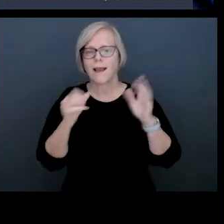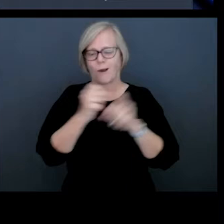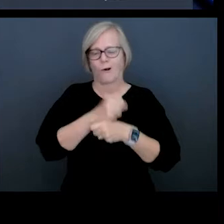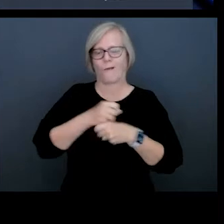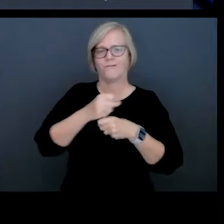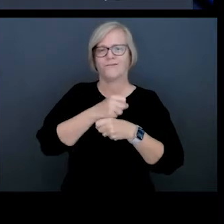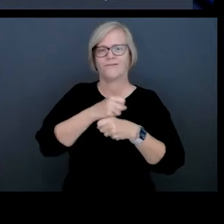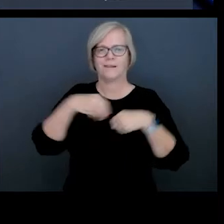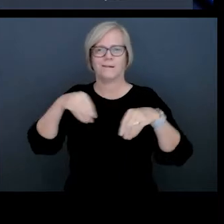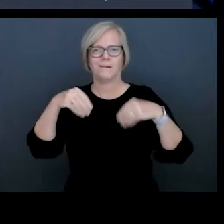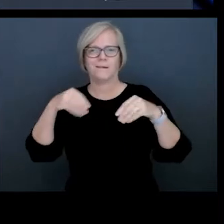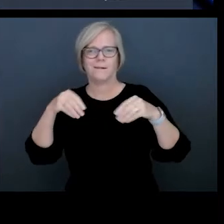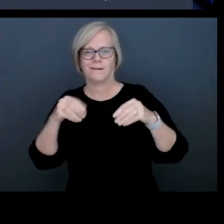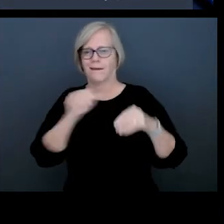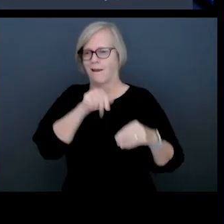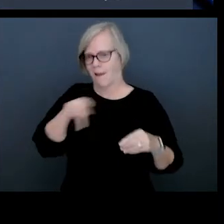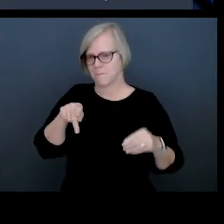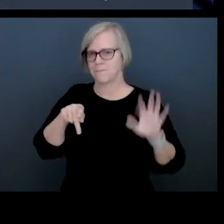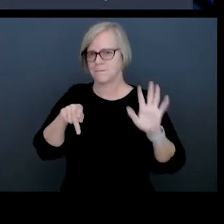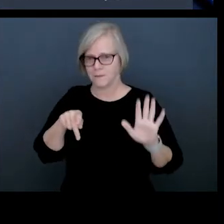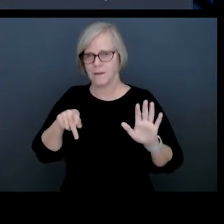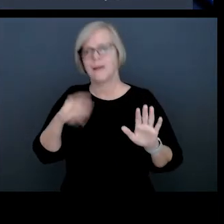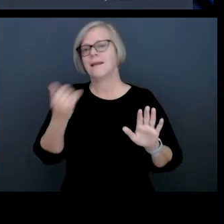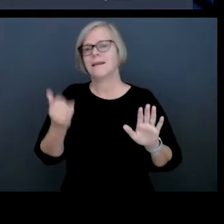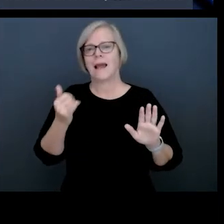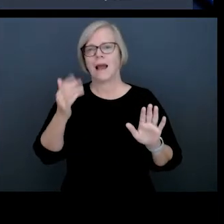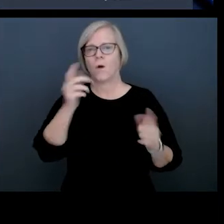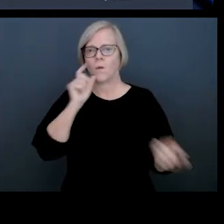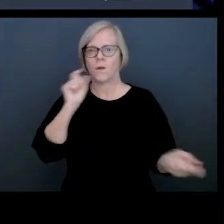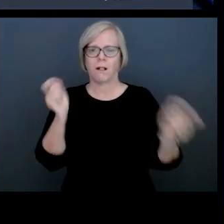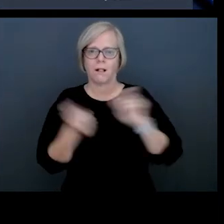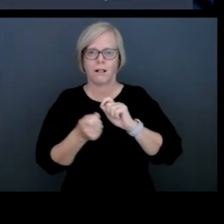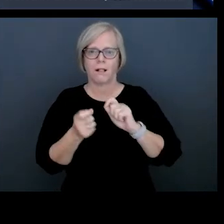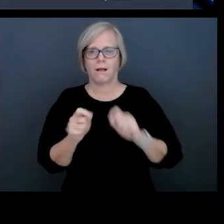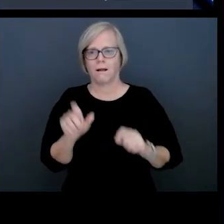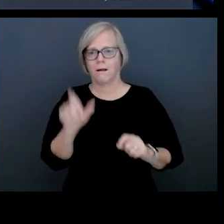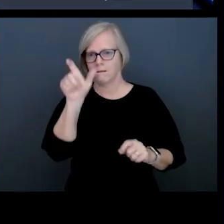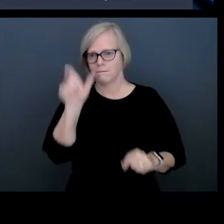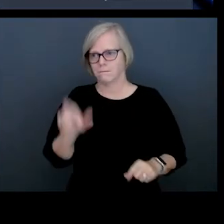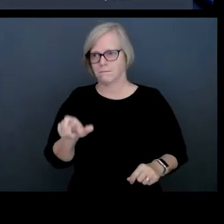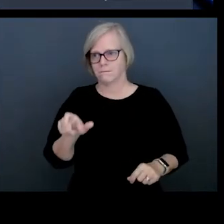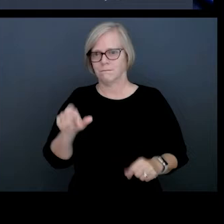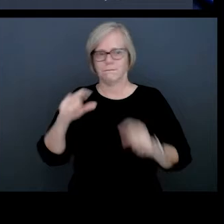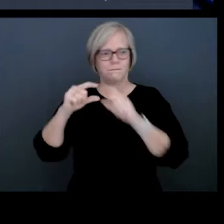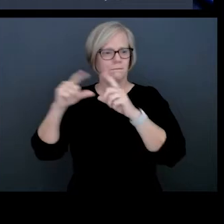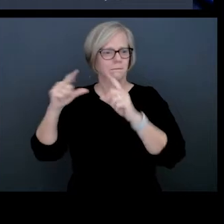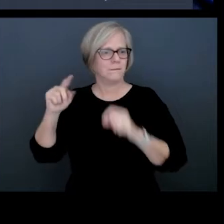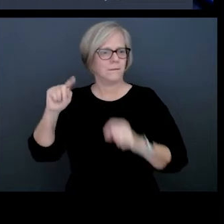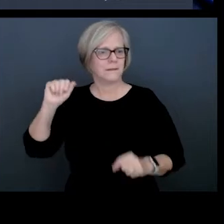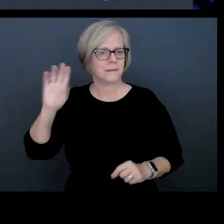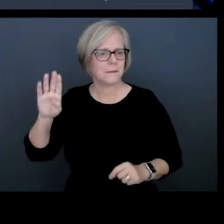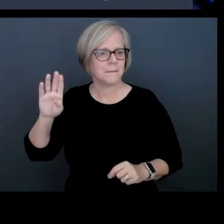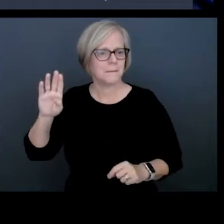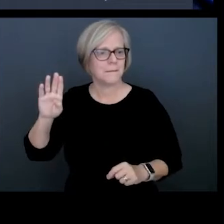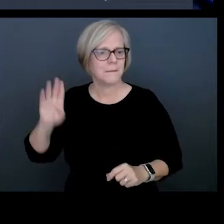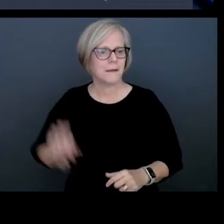And for that, I'm gonna switch over to this tab here. Kyle, let me know if I need to bump this up maybe one more.